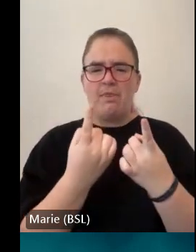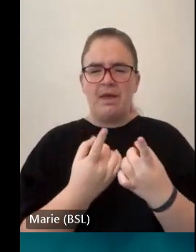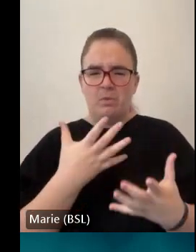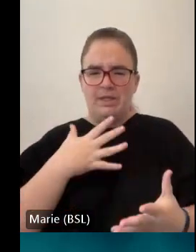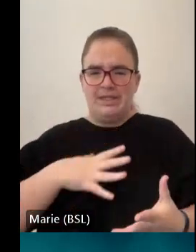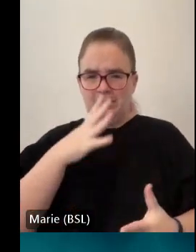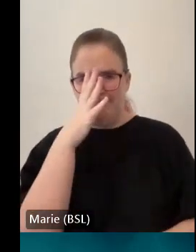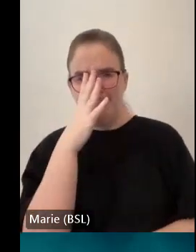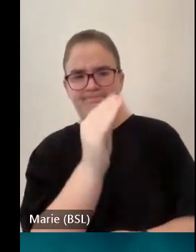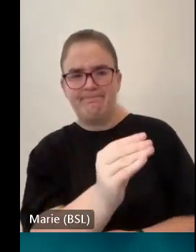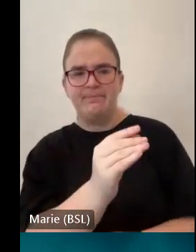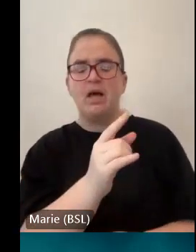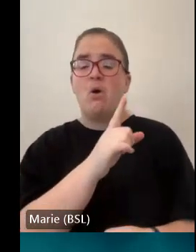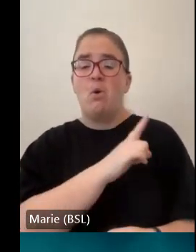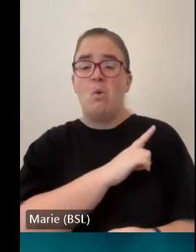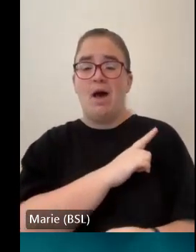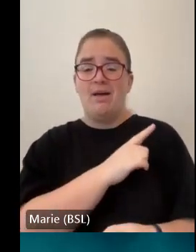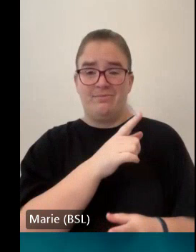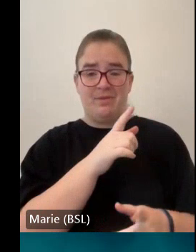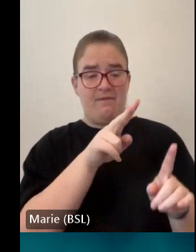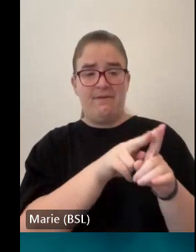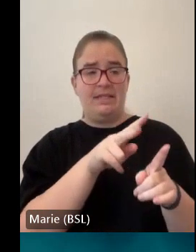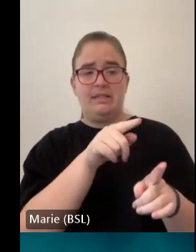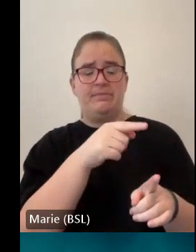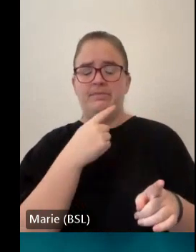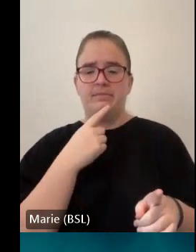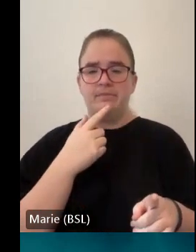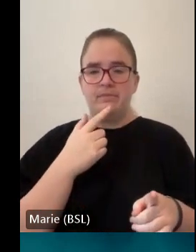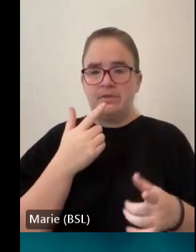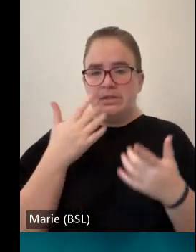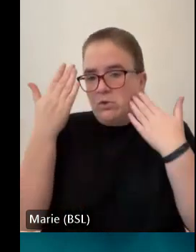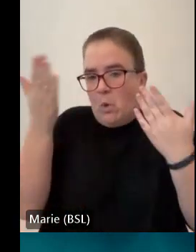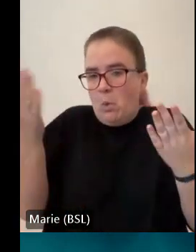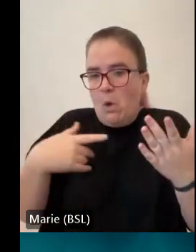victims will not recognize that the relationship they're in isn't genuine.